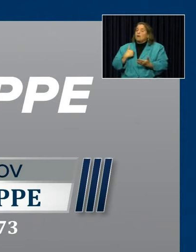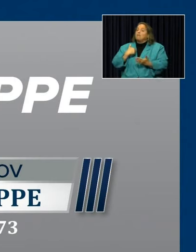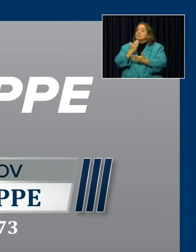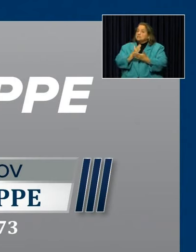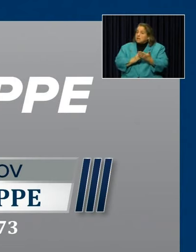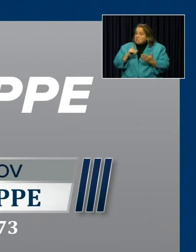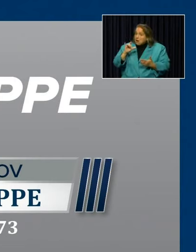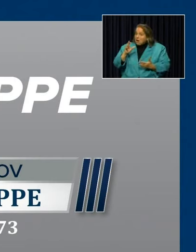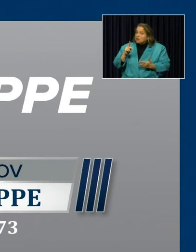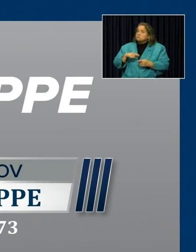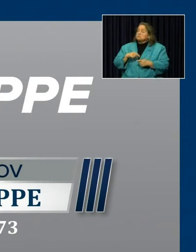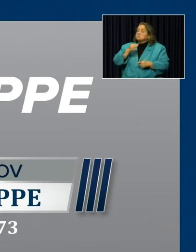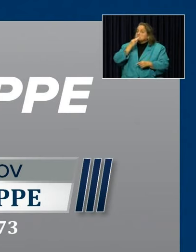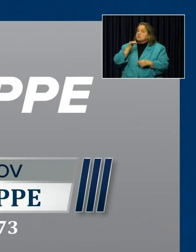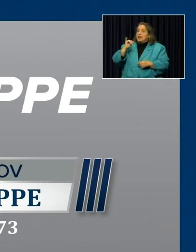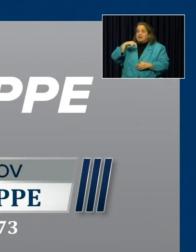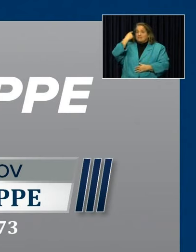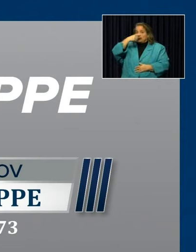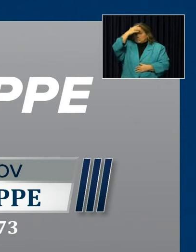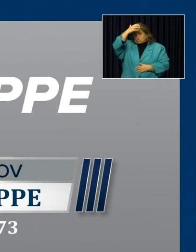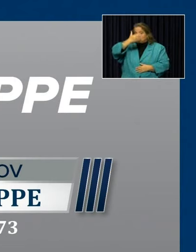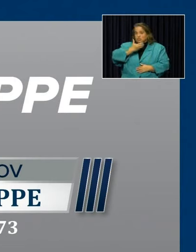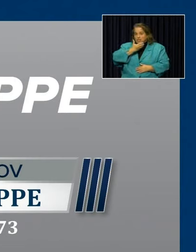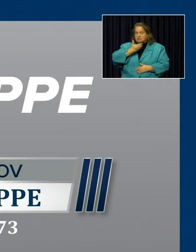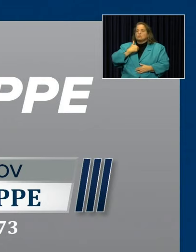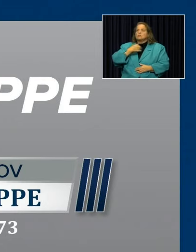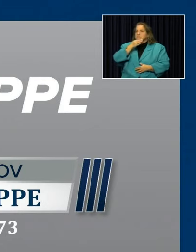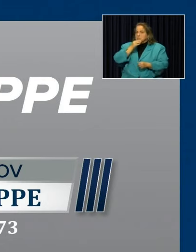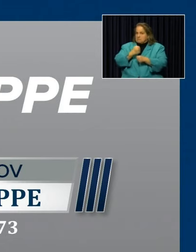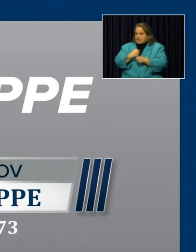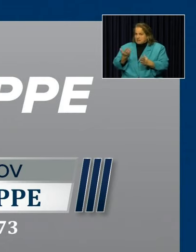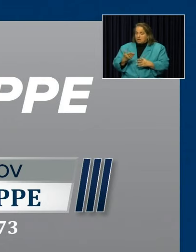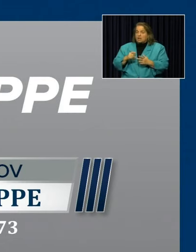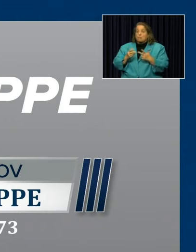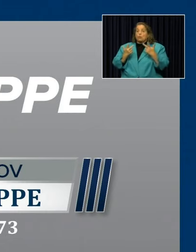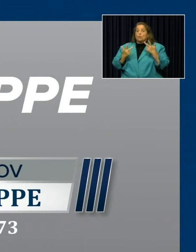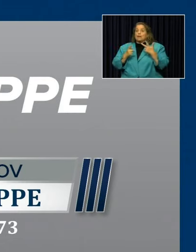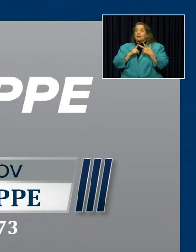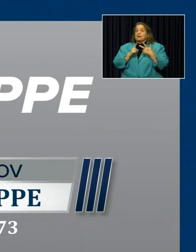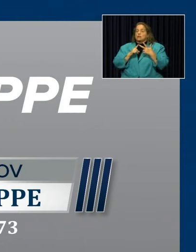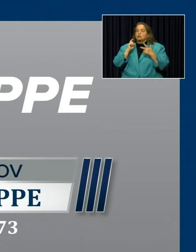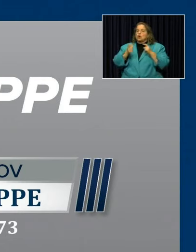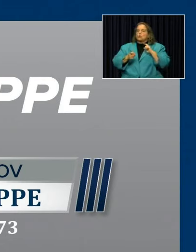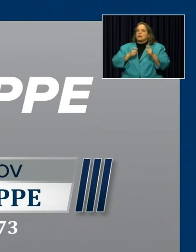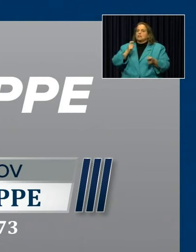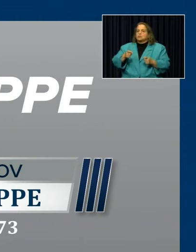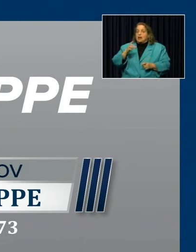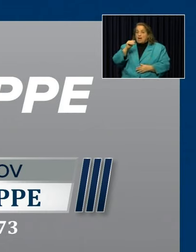THESE, AND ADMITTEDLY I KNOW WE WORSHIP THE HOPE POPE BUT WE HAD